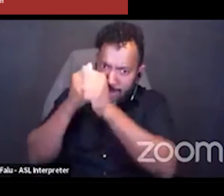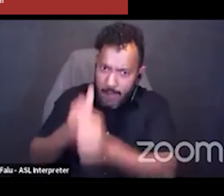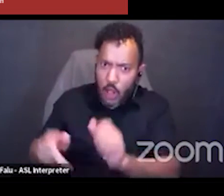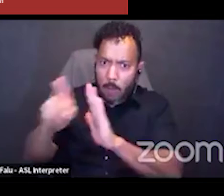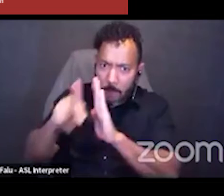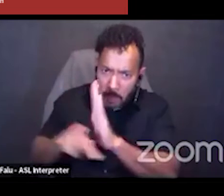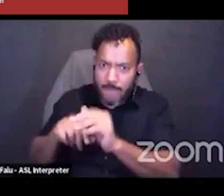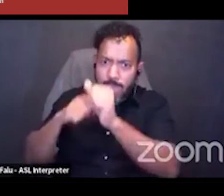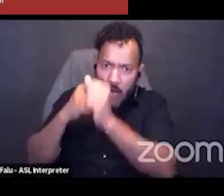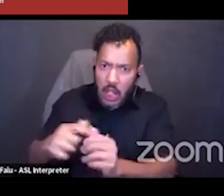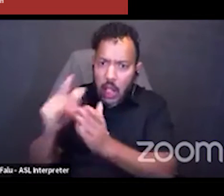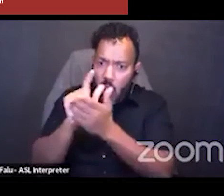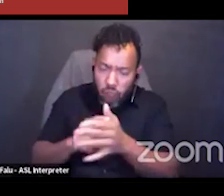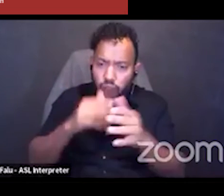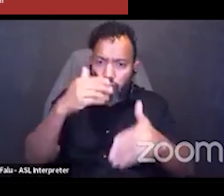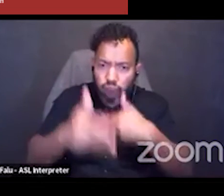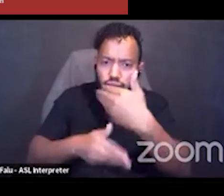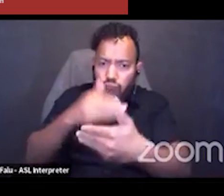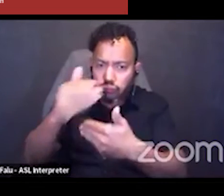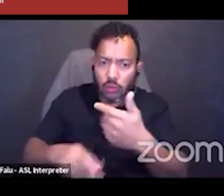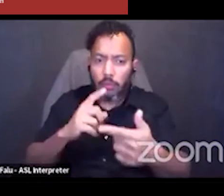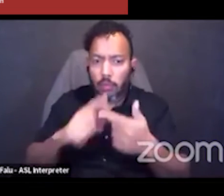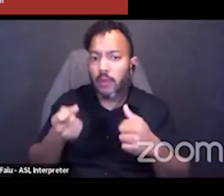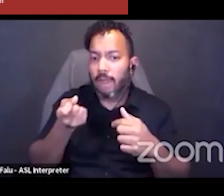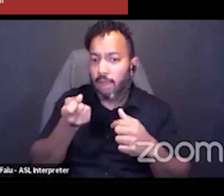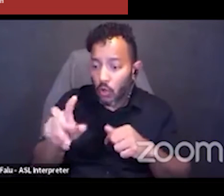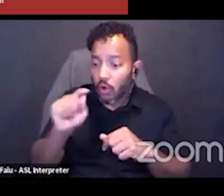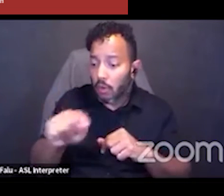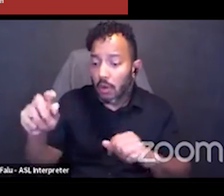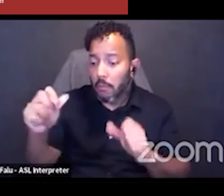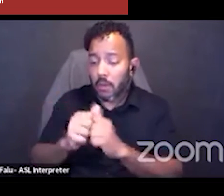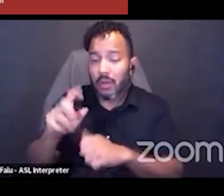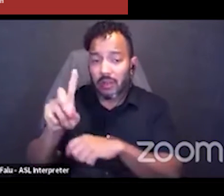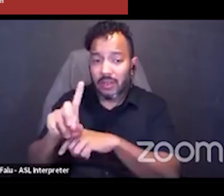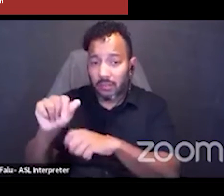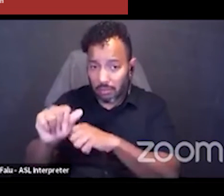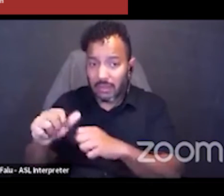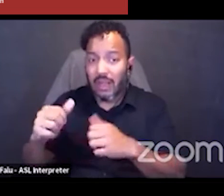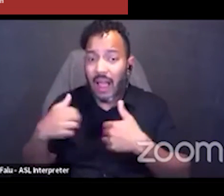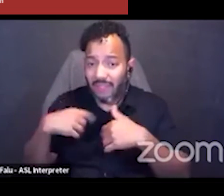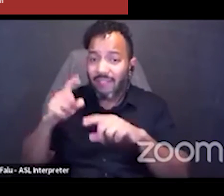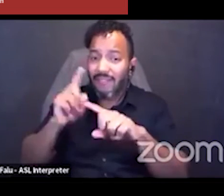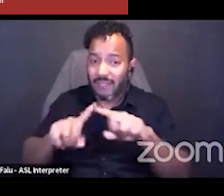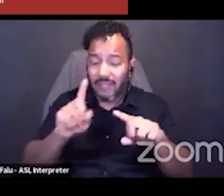barriers remain for people with disabilities that produce disparate outcomes, especially during outcomes.